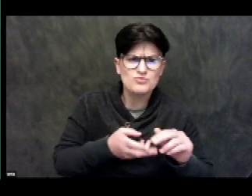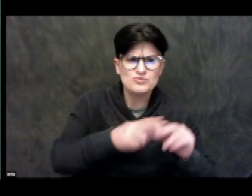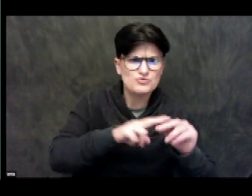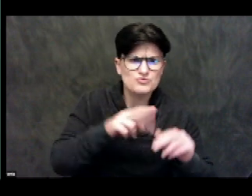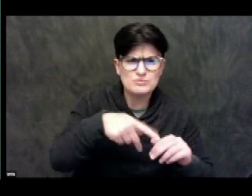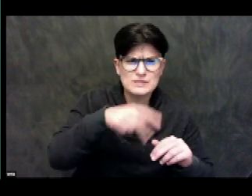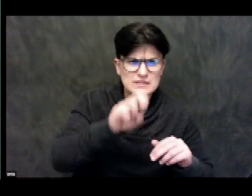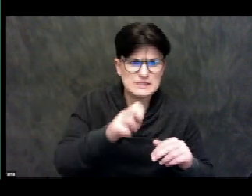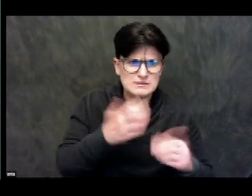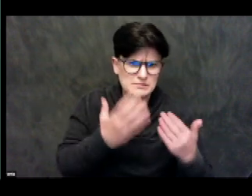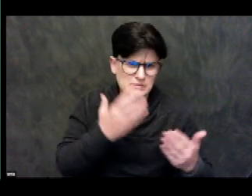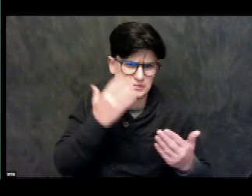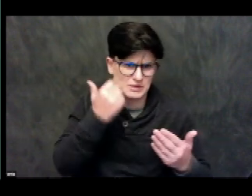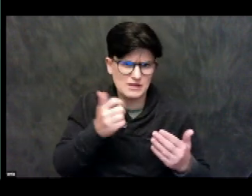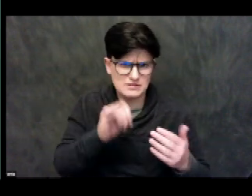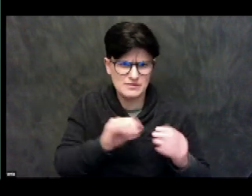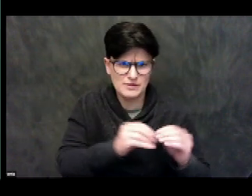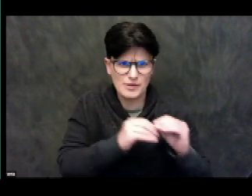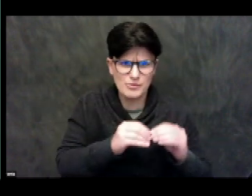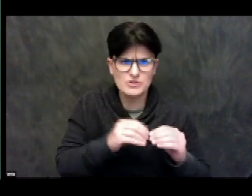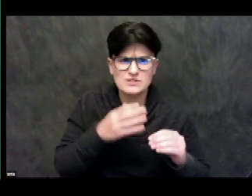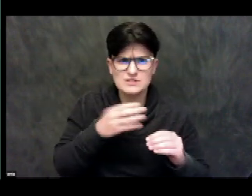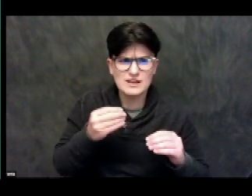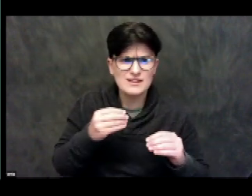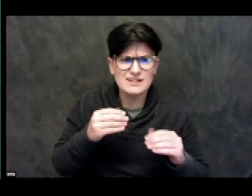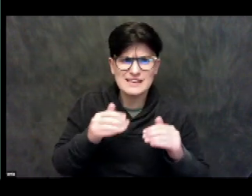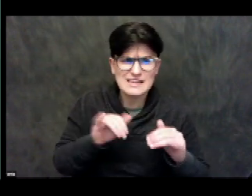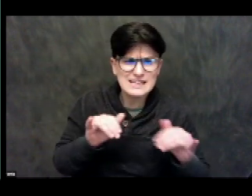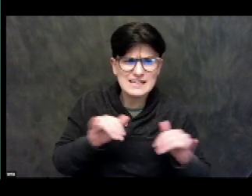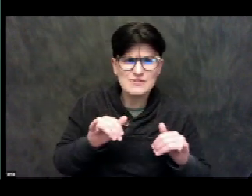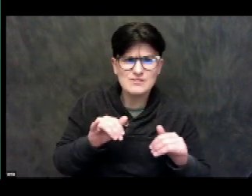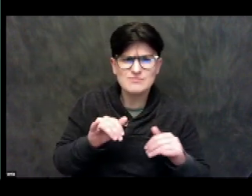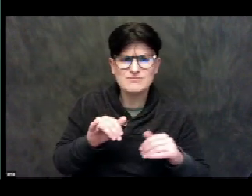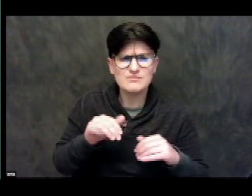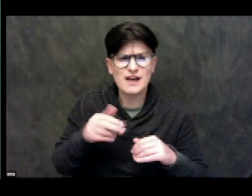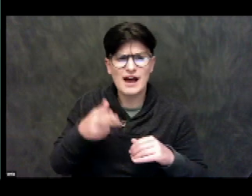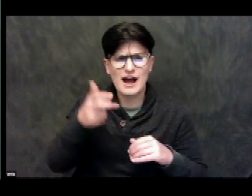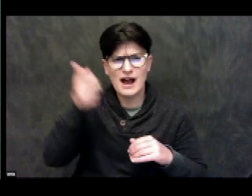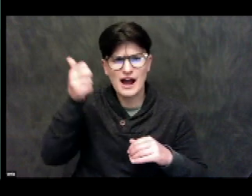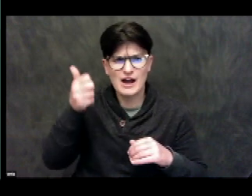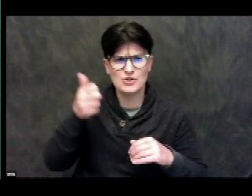the As mobility devices that had a 3% risk of blood clot.